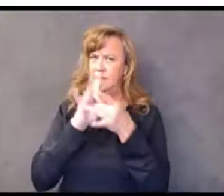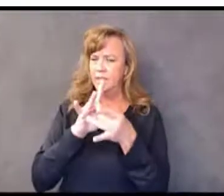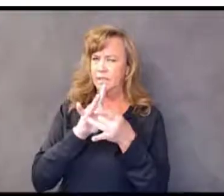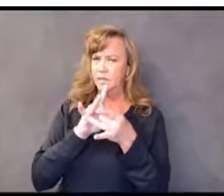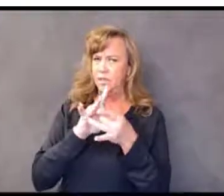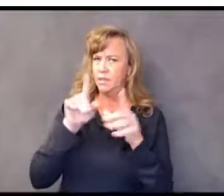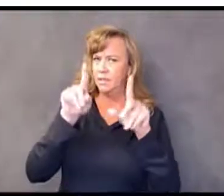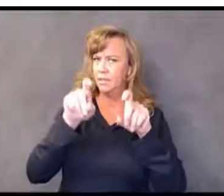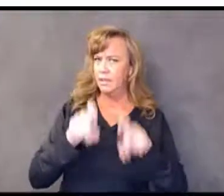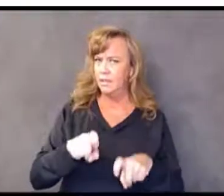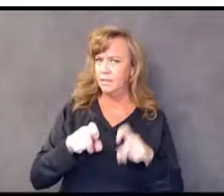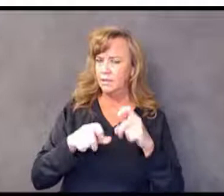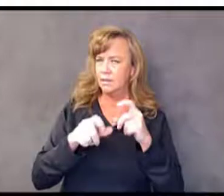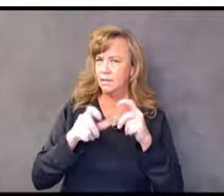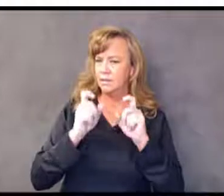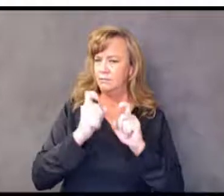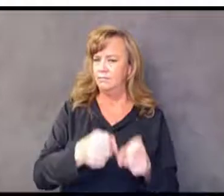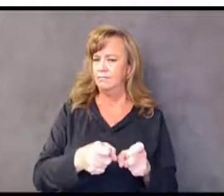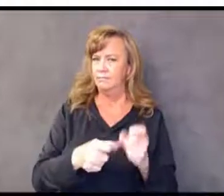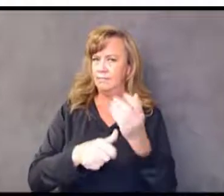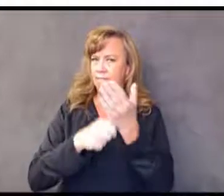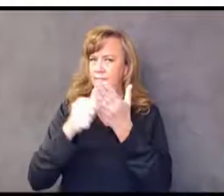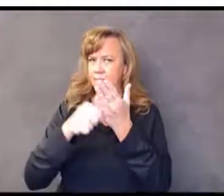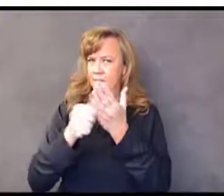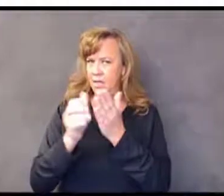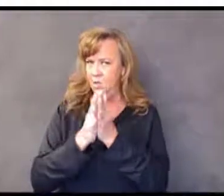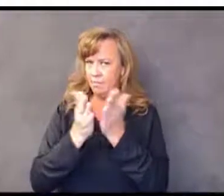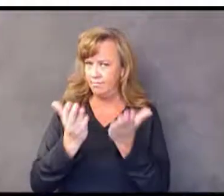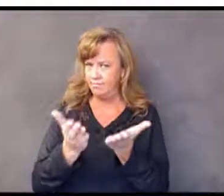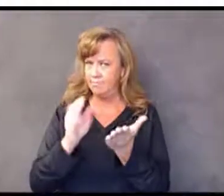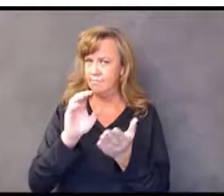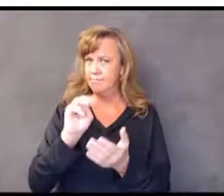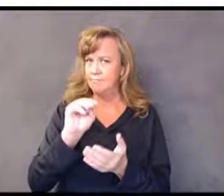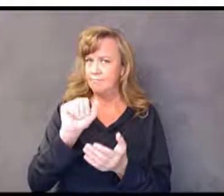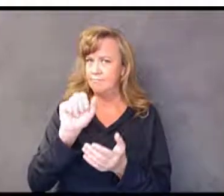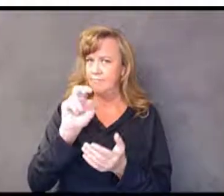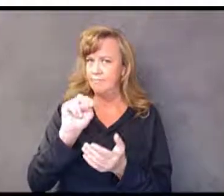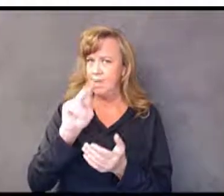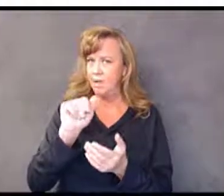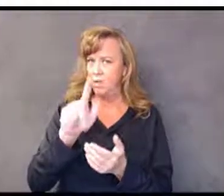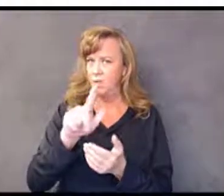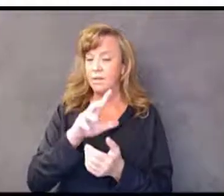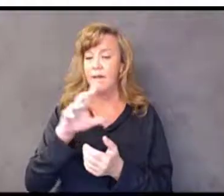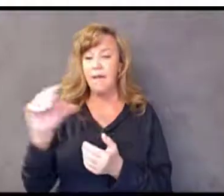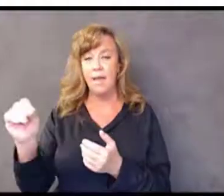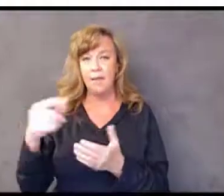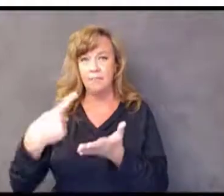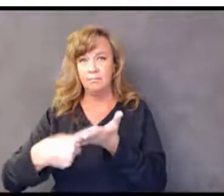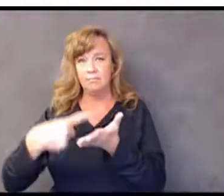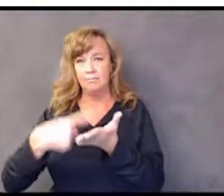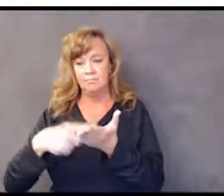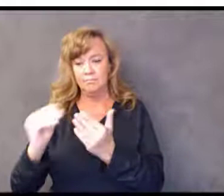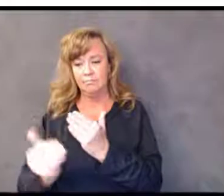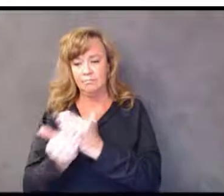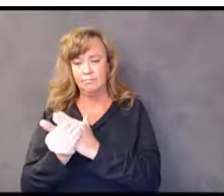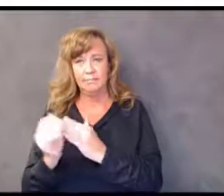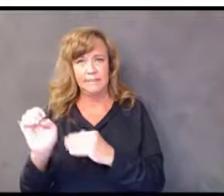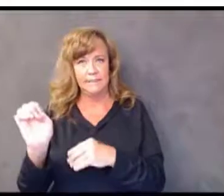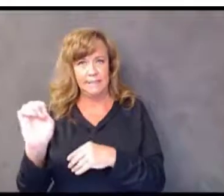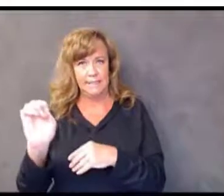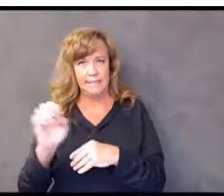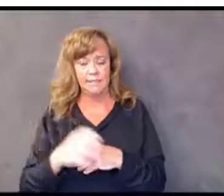guidance as well as provide details from Appendix E. This guidance, included in appendix E,